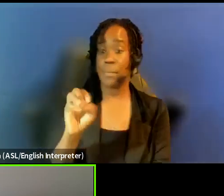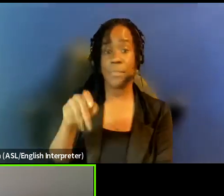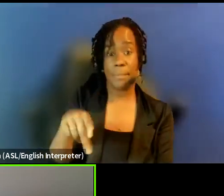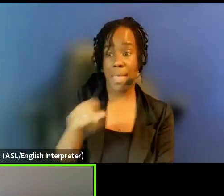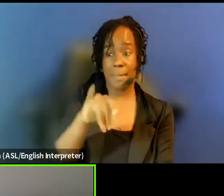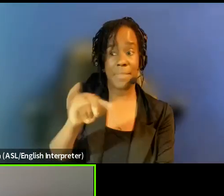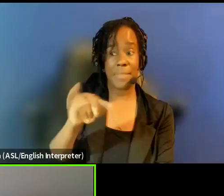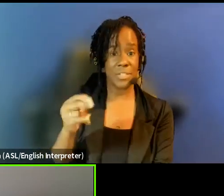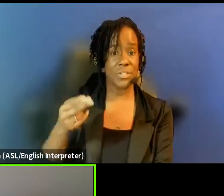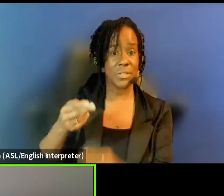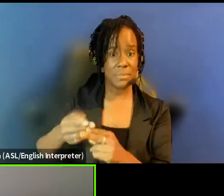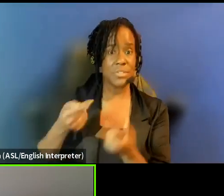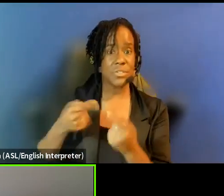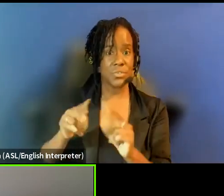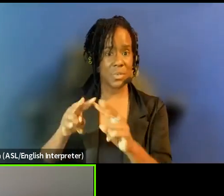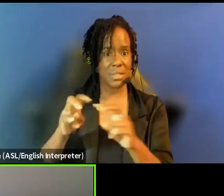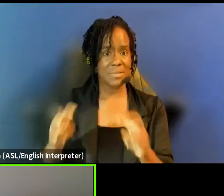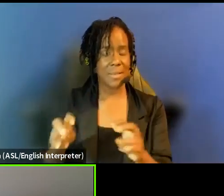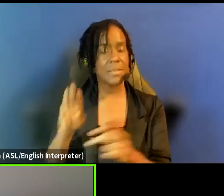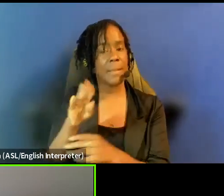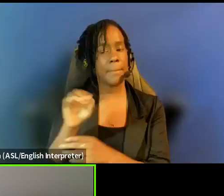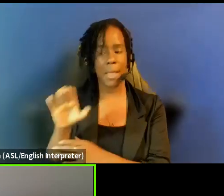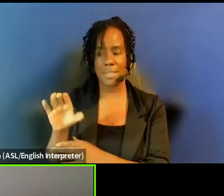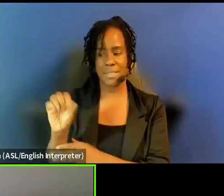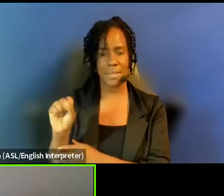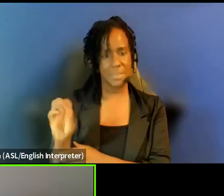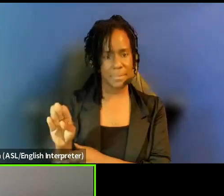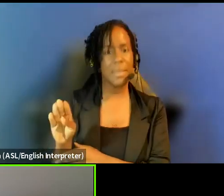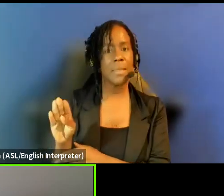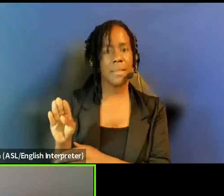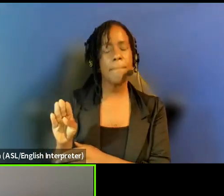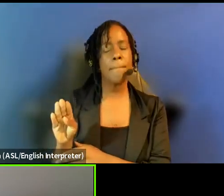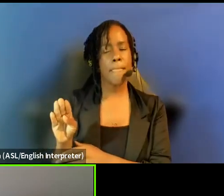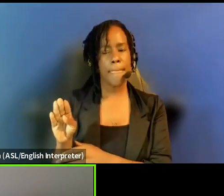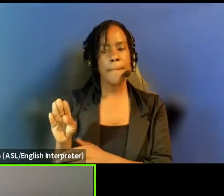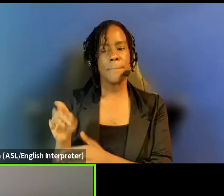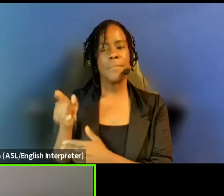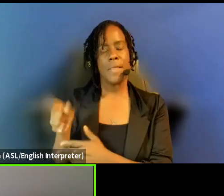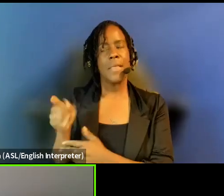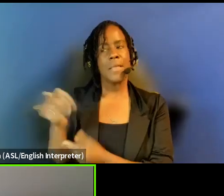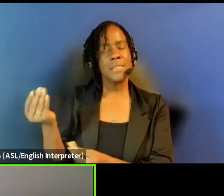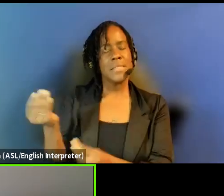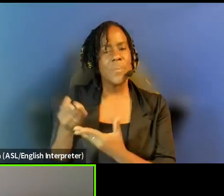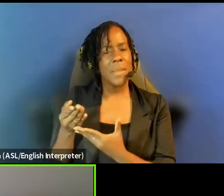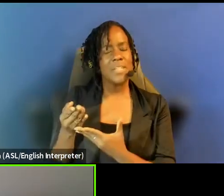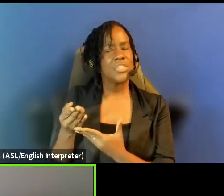data so the assessments are informed by the information and data. And trying to bring a